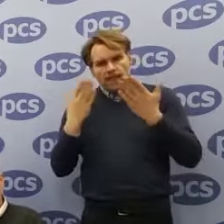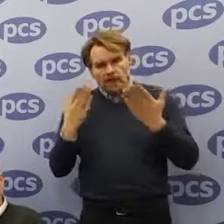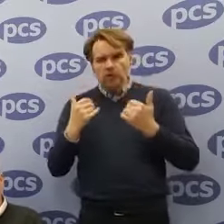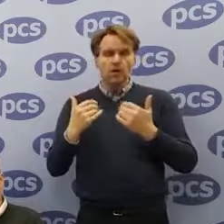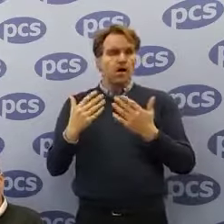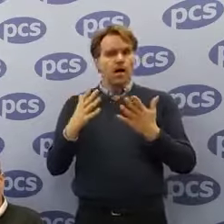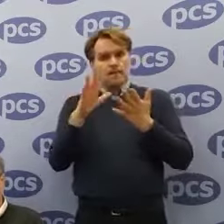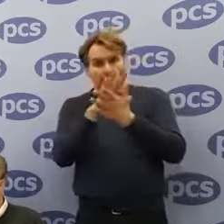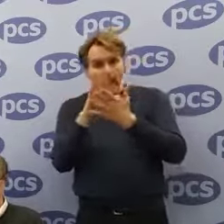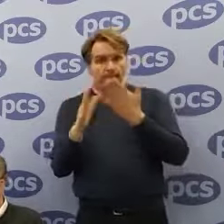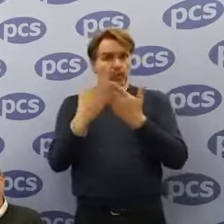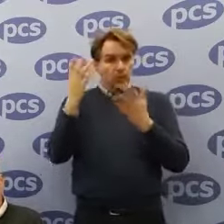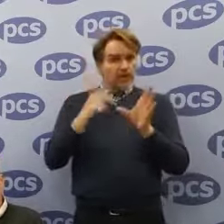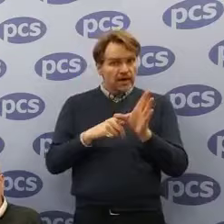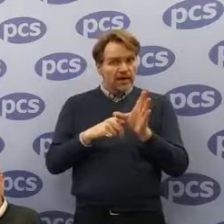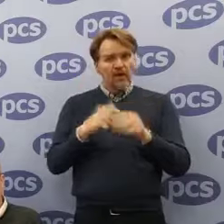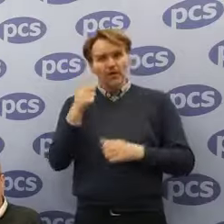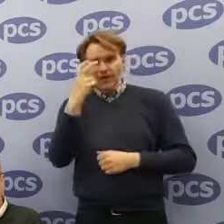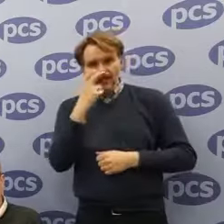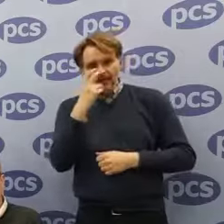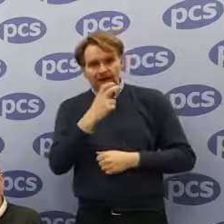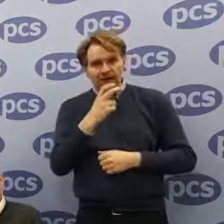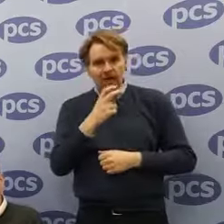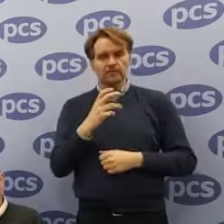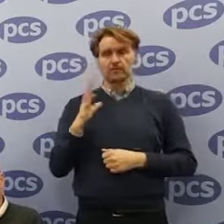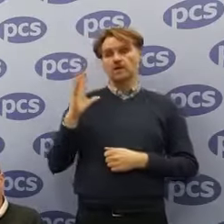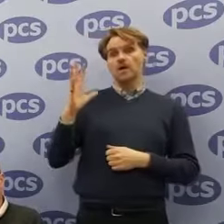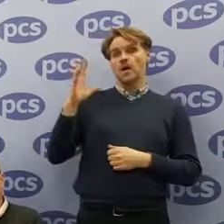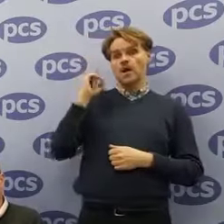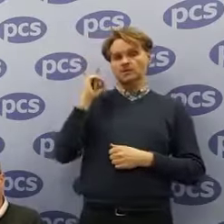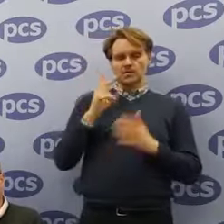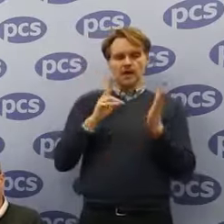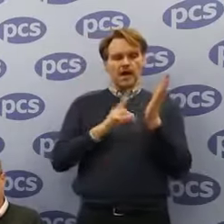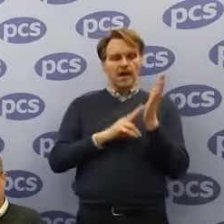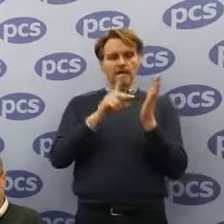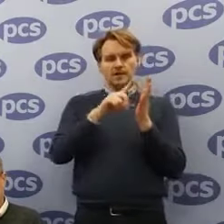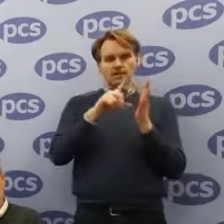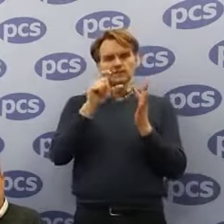as you said the NEC met last week and I think the first thing that we really